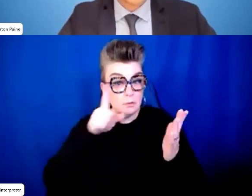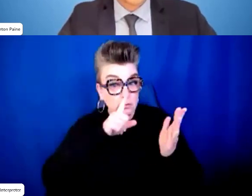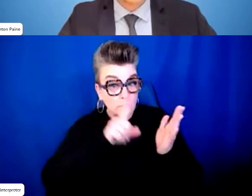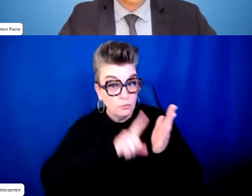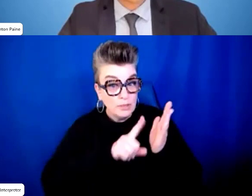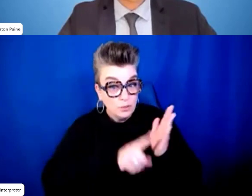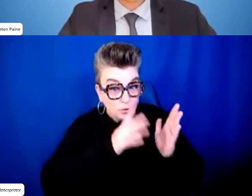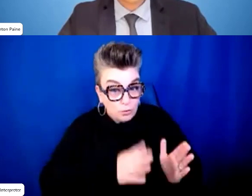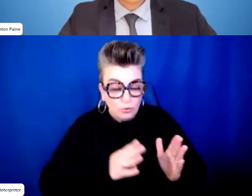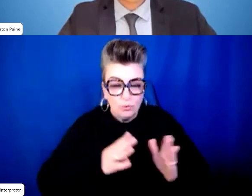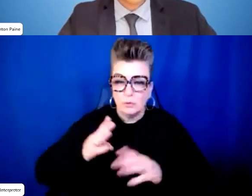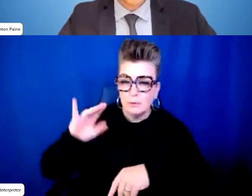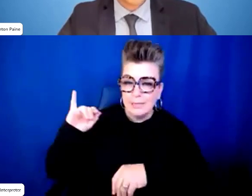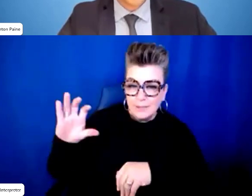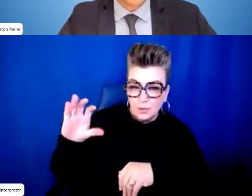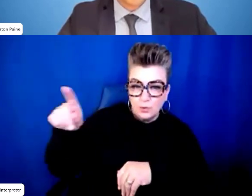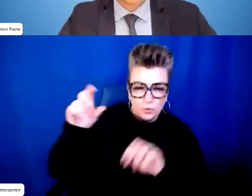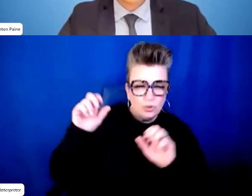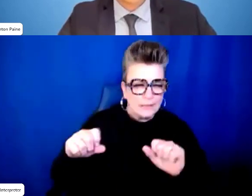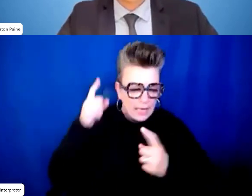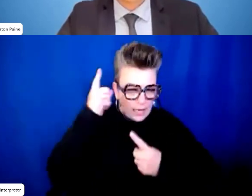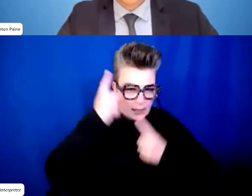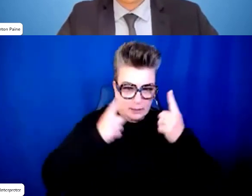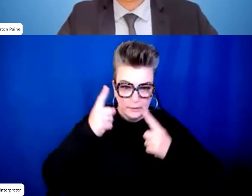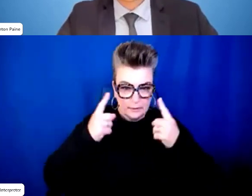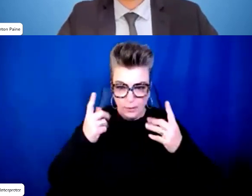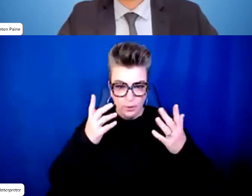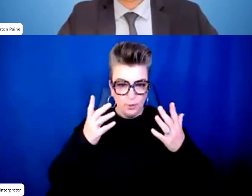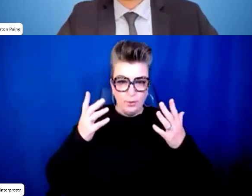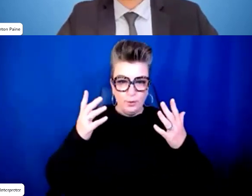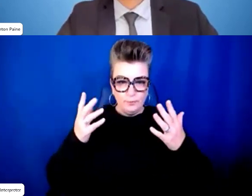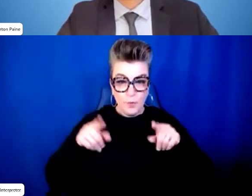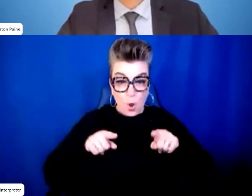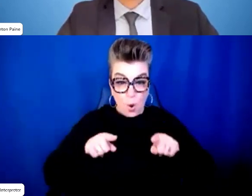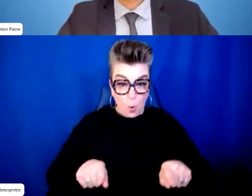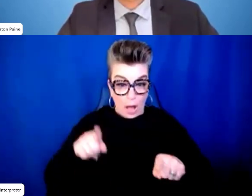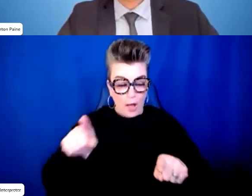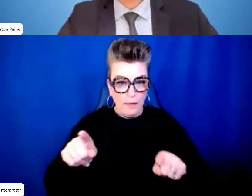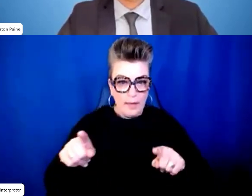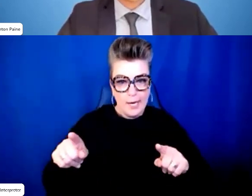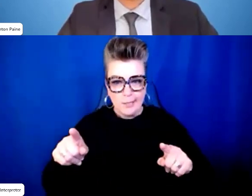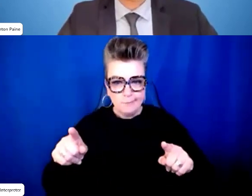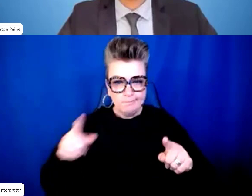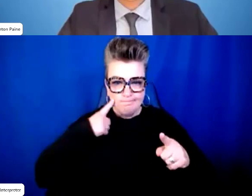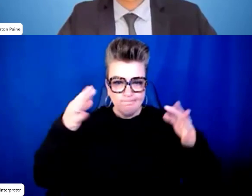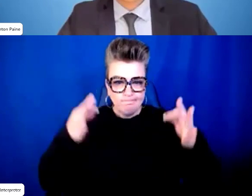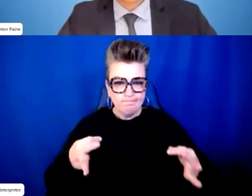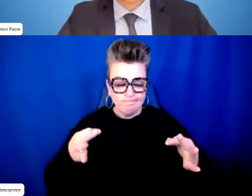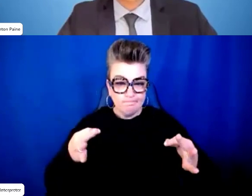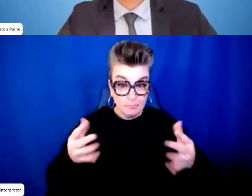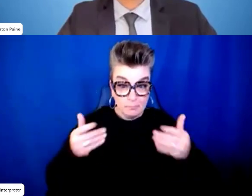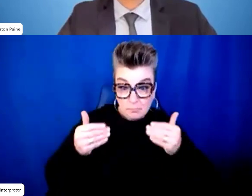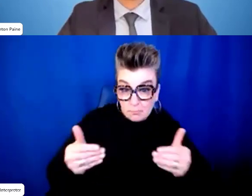can consider when they are sort of determining whether to share data through,